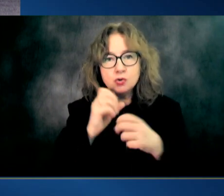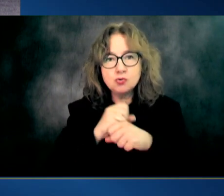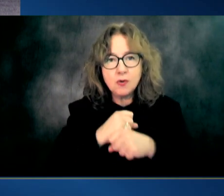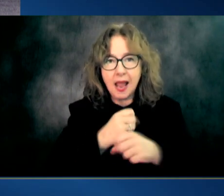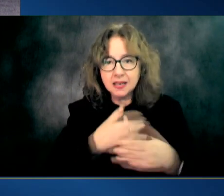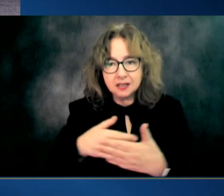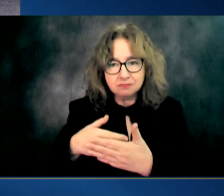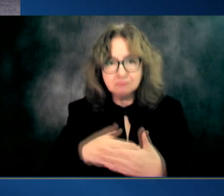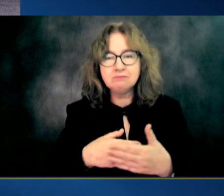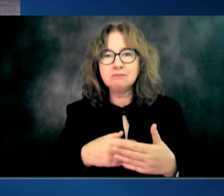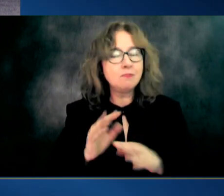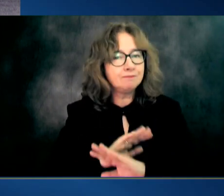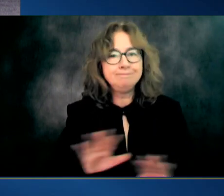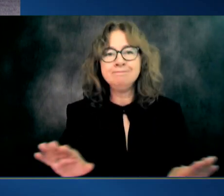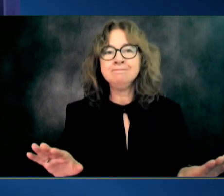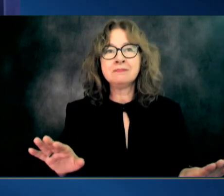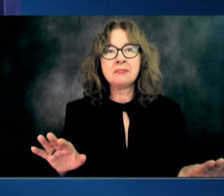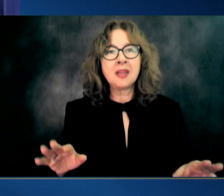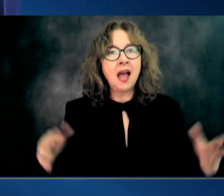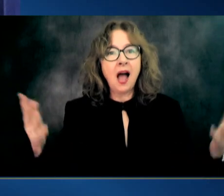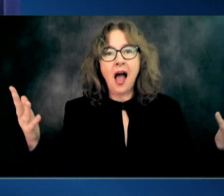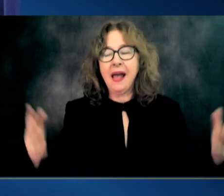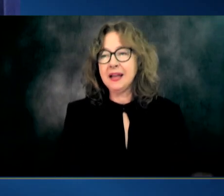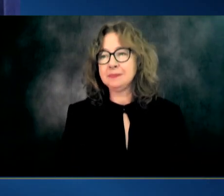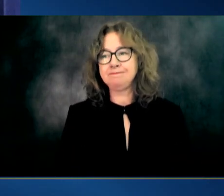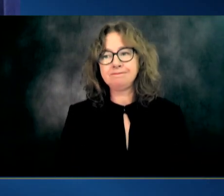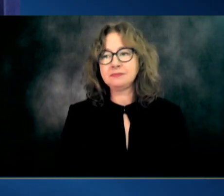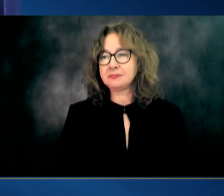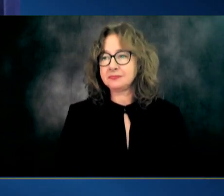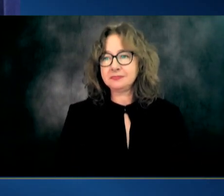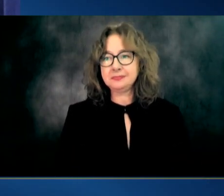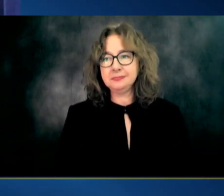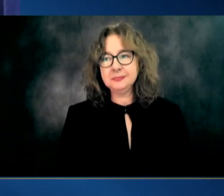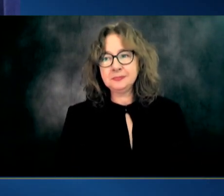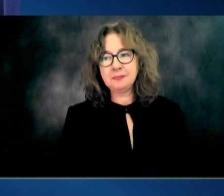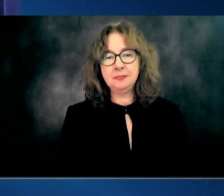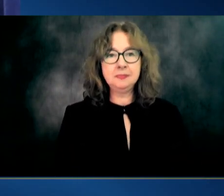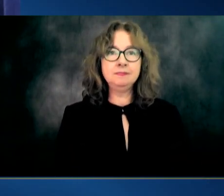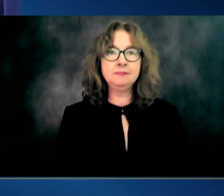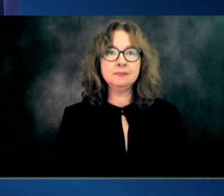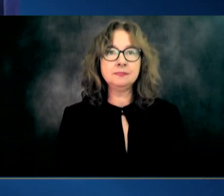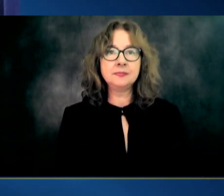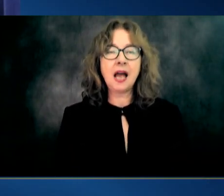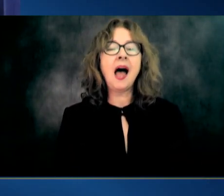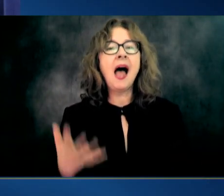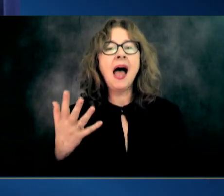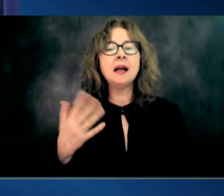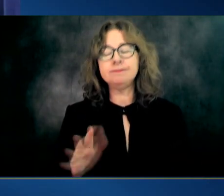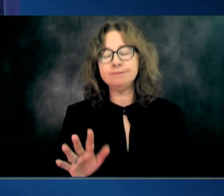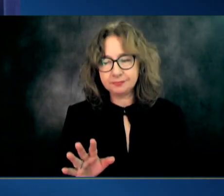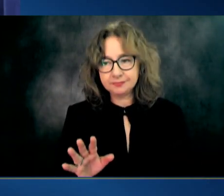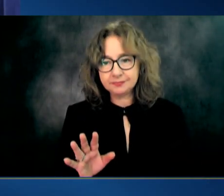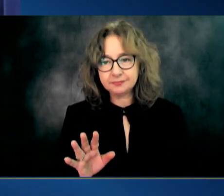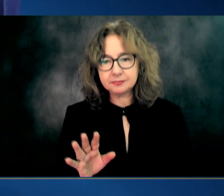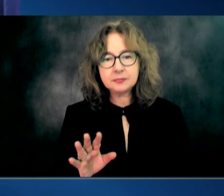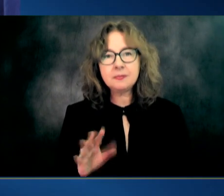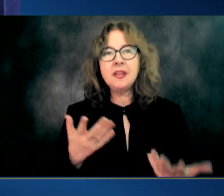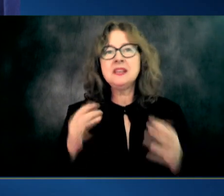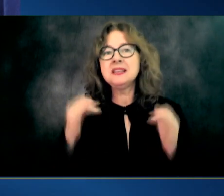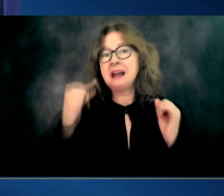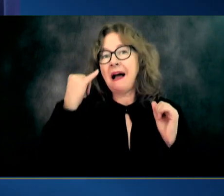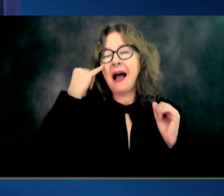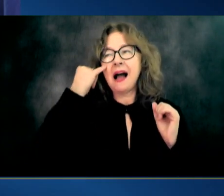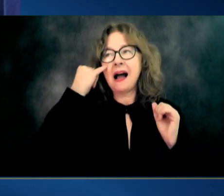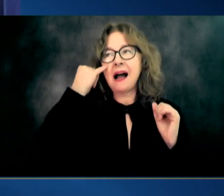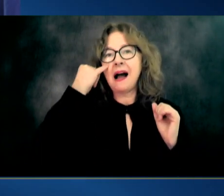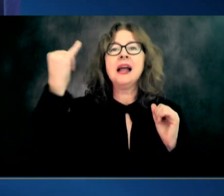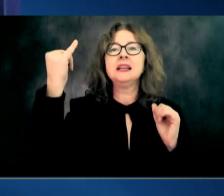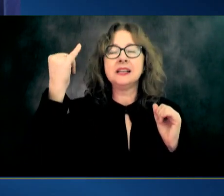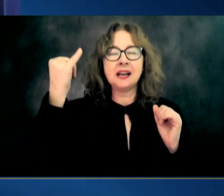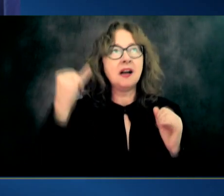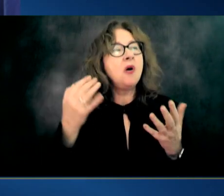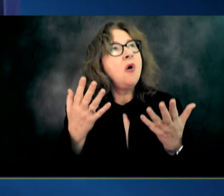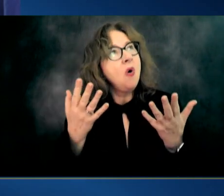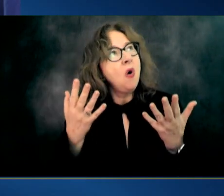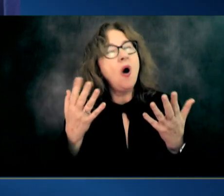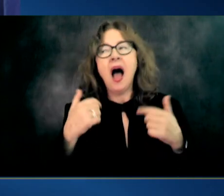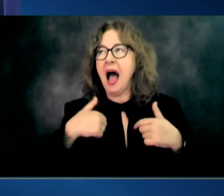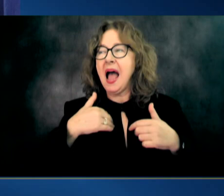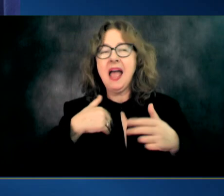It's -- you know, I found it -- there's this illusion that you have some sort of control,